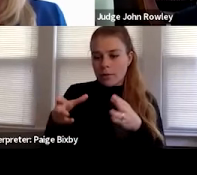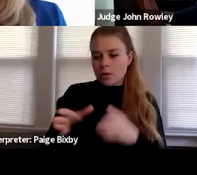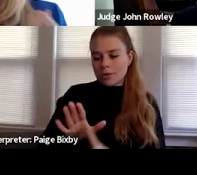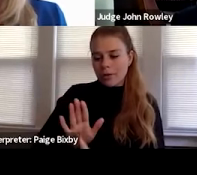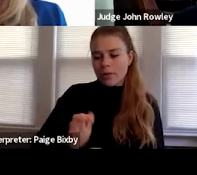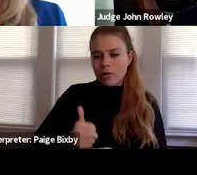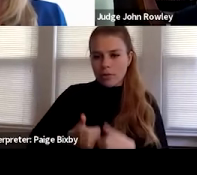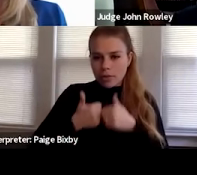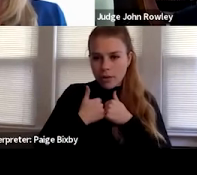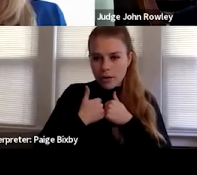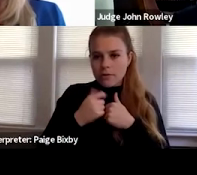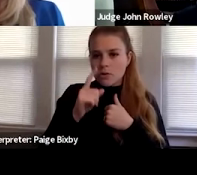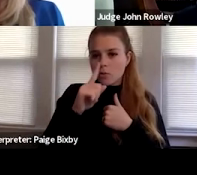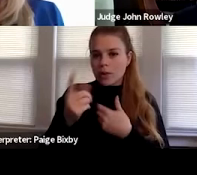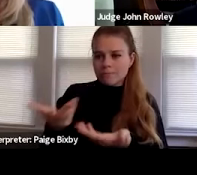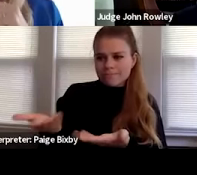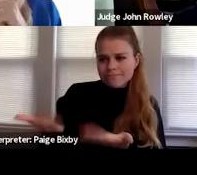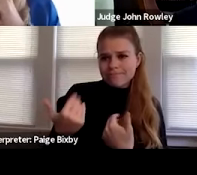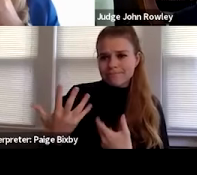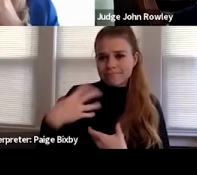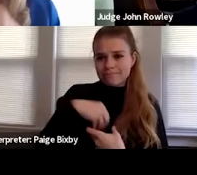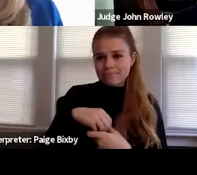and engaging them in the treatment also has helped.